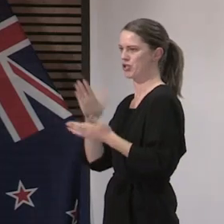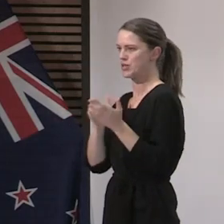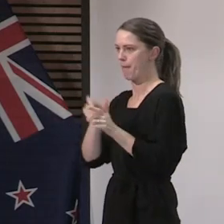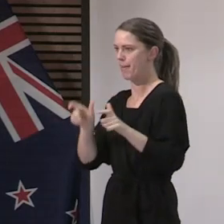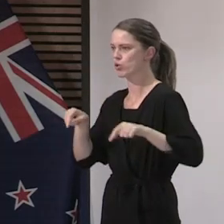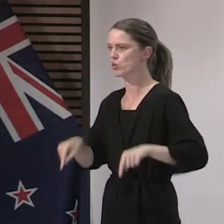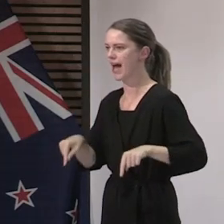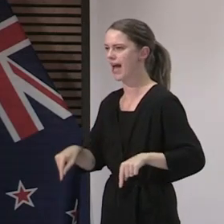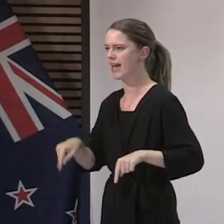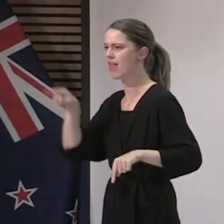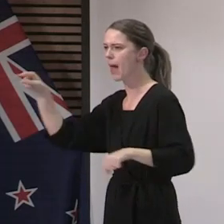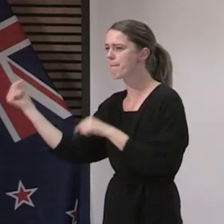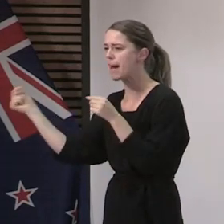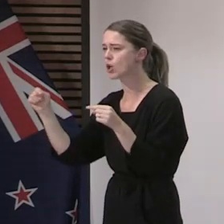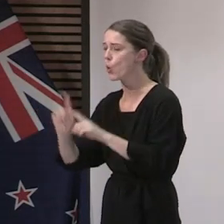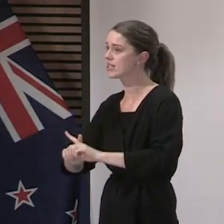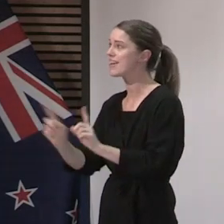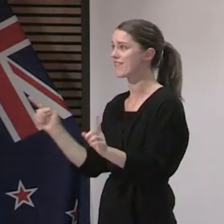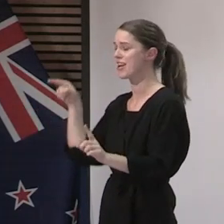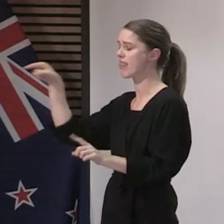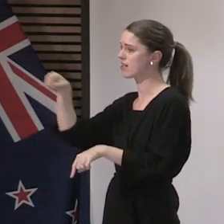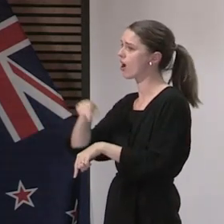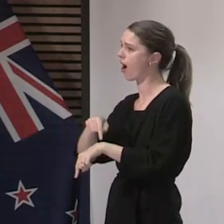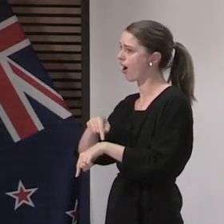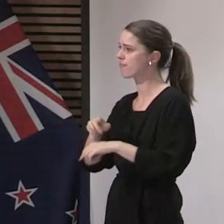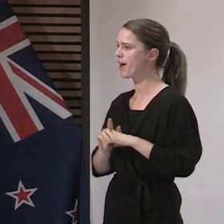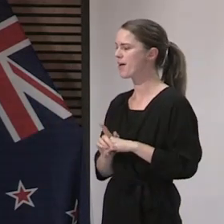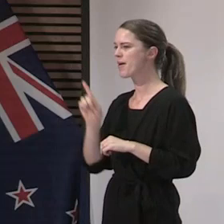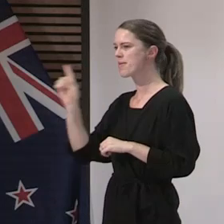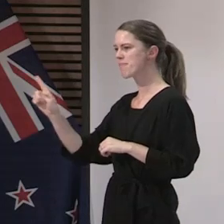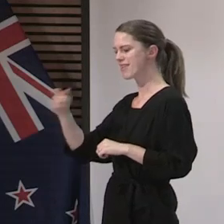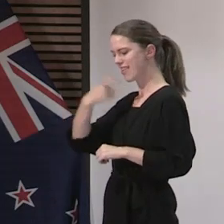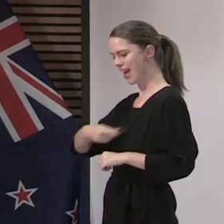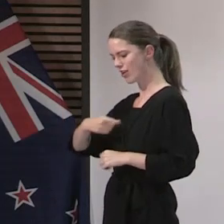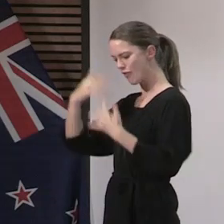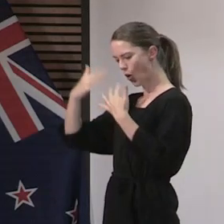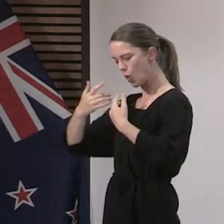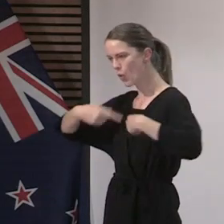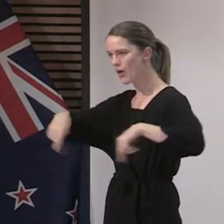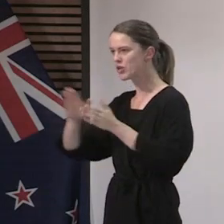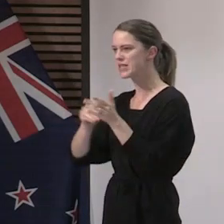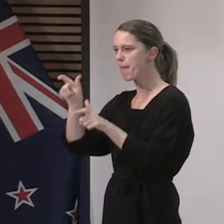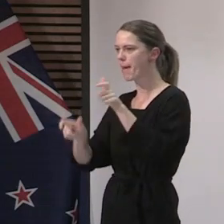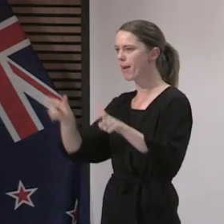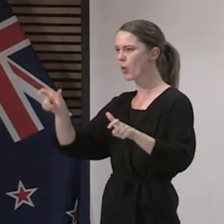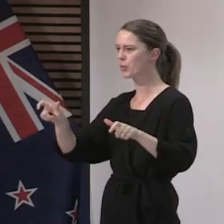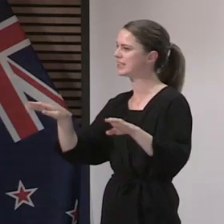away and helped to forge who we are today. It was a very, very different battle than the